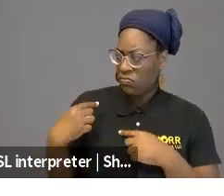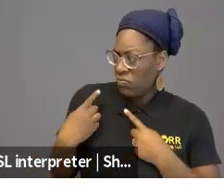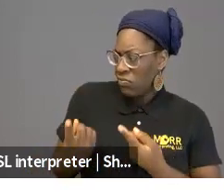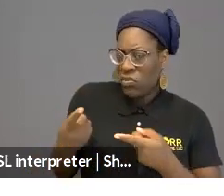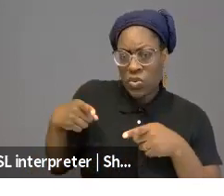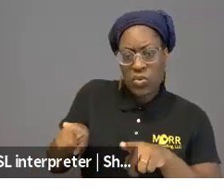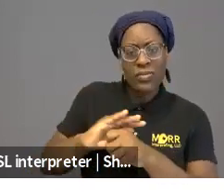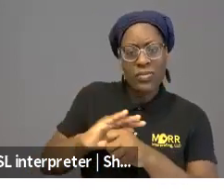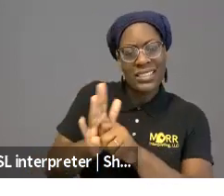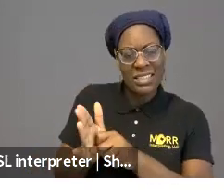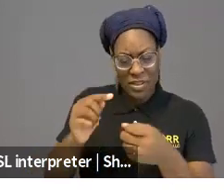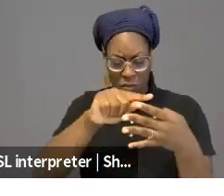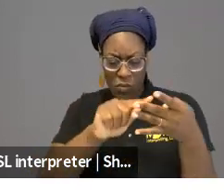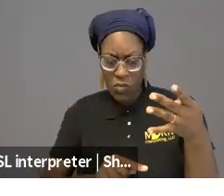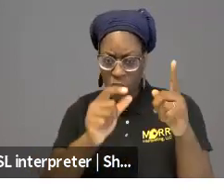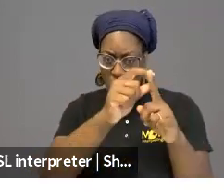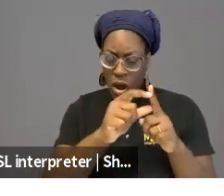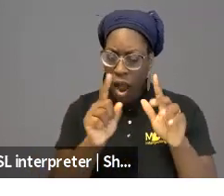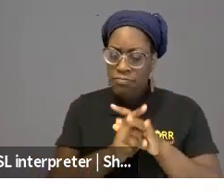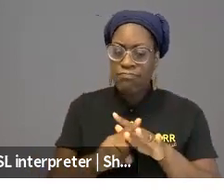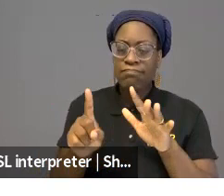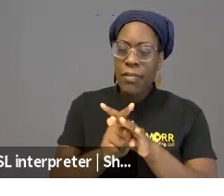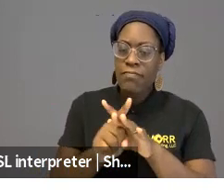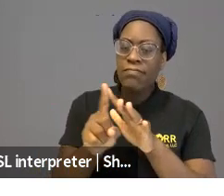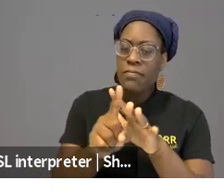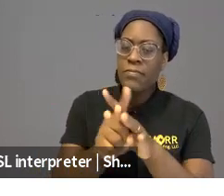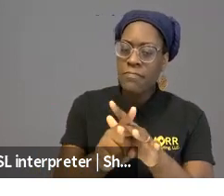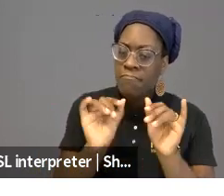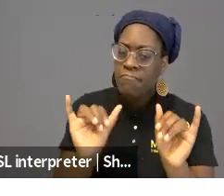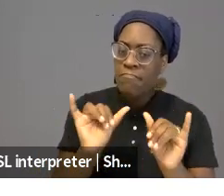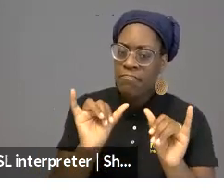our writing centers have had to respond to the pandemic and to COVID-19.